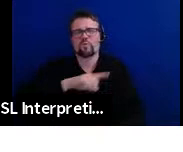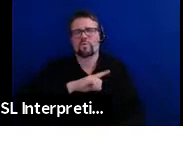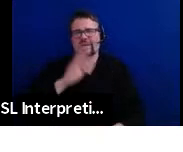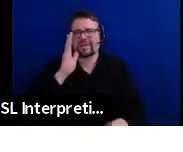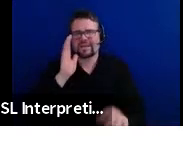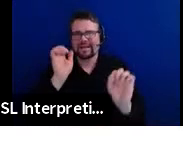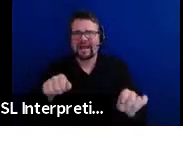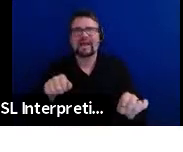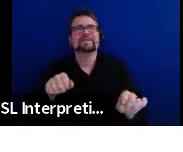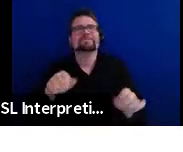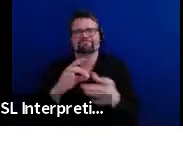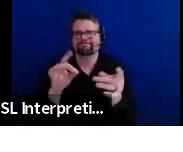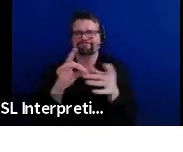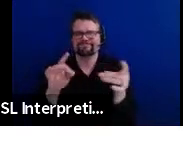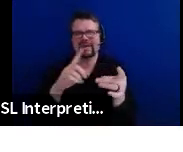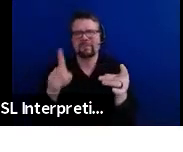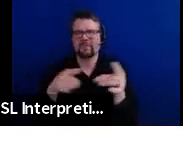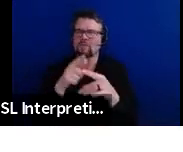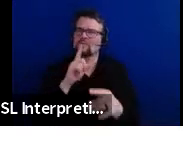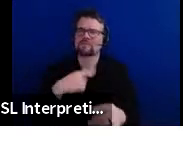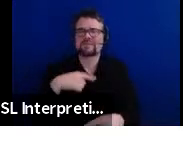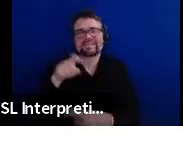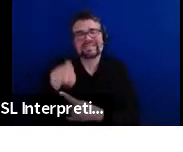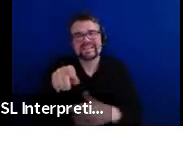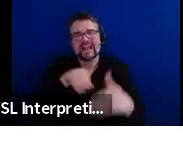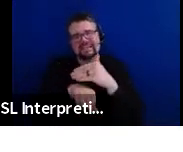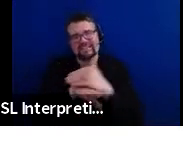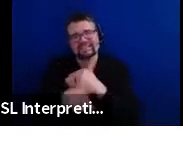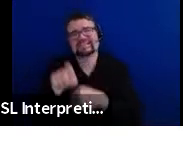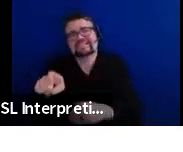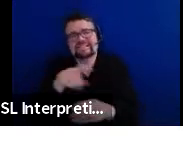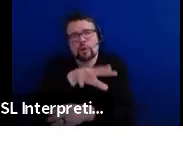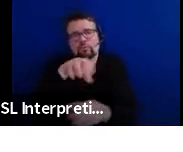WE NEED TO HAVE THE COURAGE TO STAND UP FOR CHANGE.